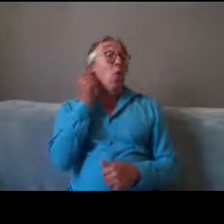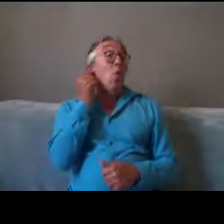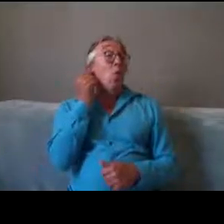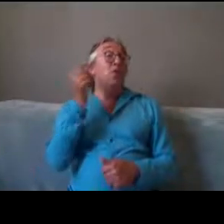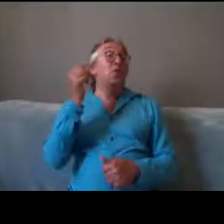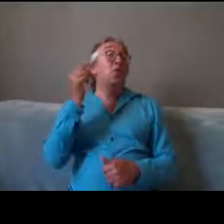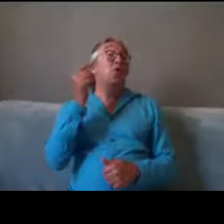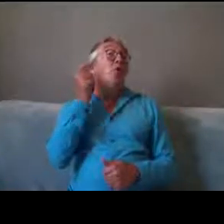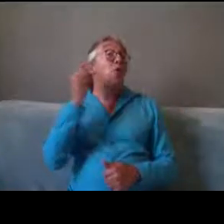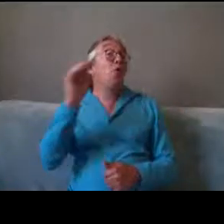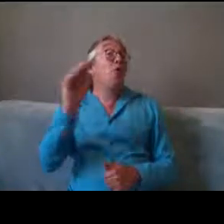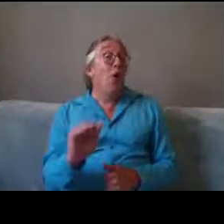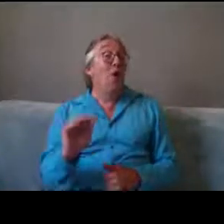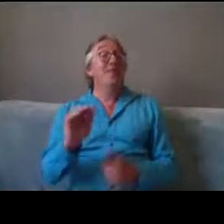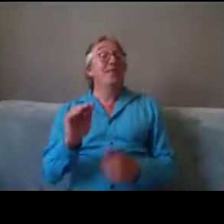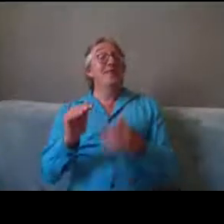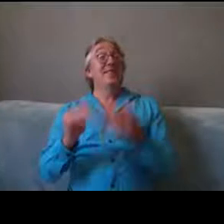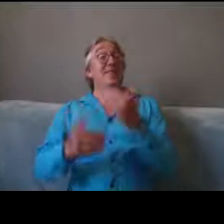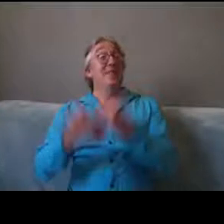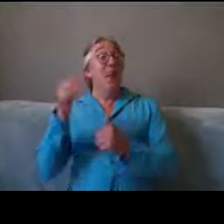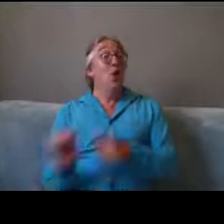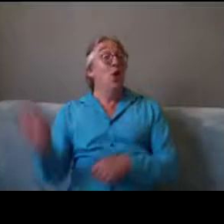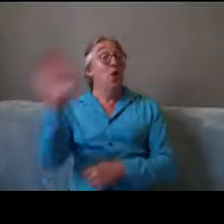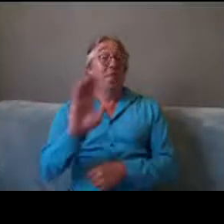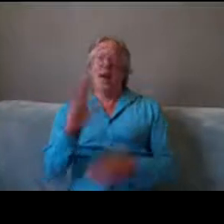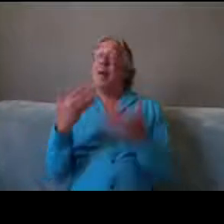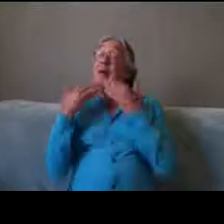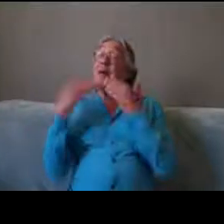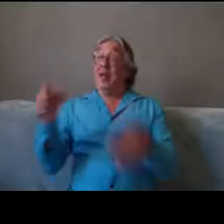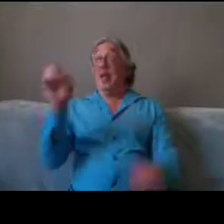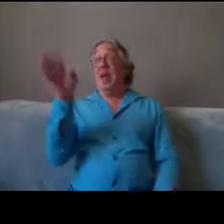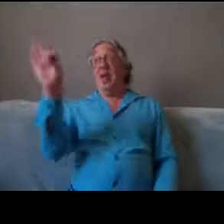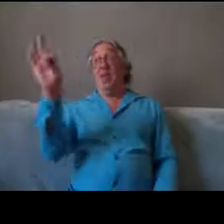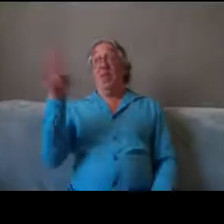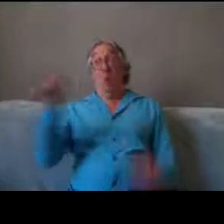For people from a mobile phone joining us,